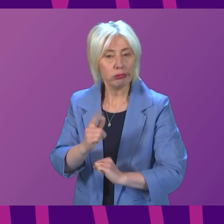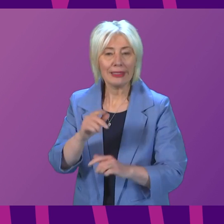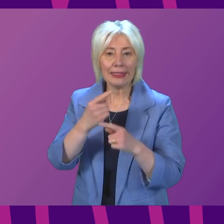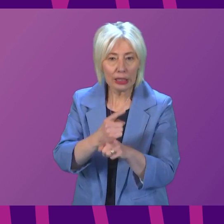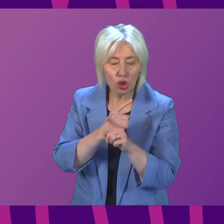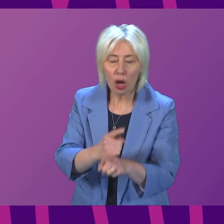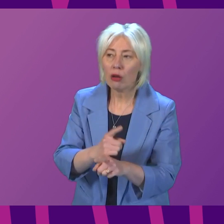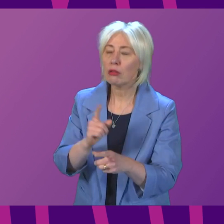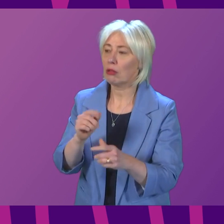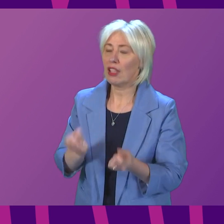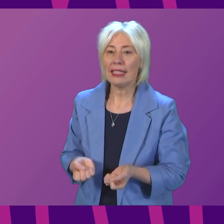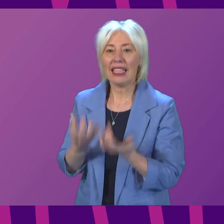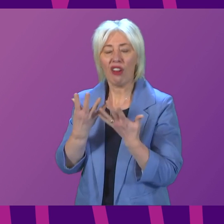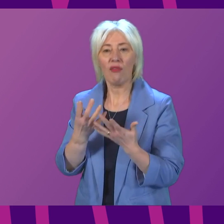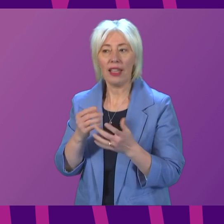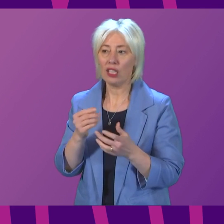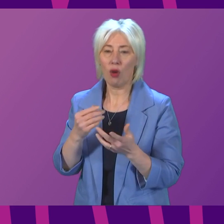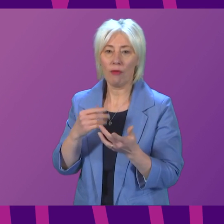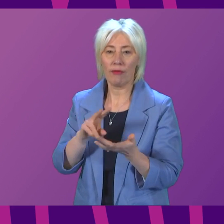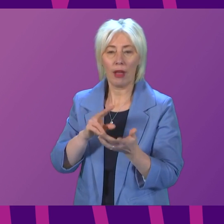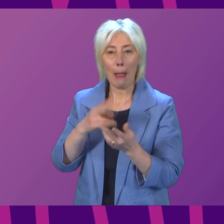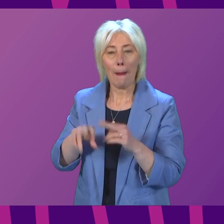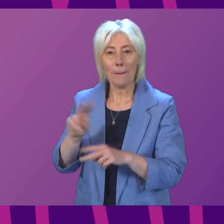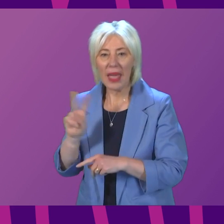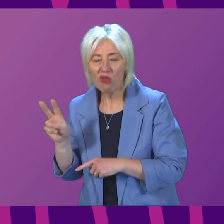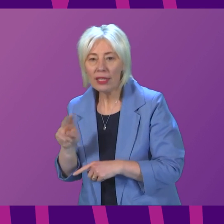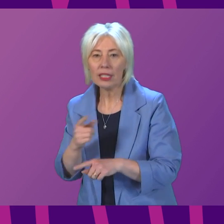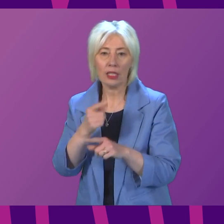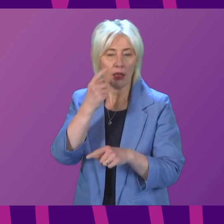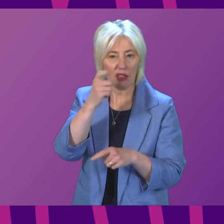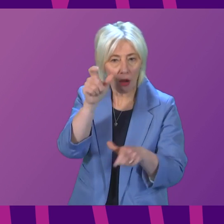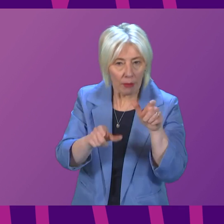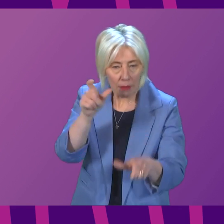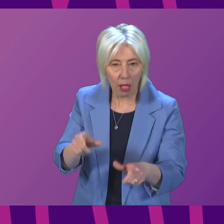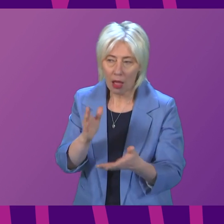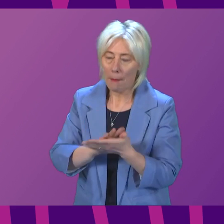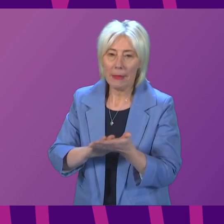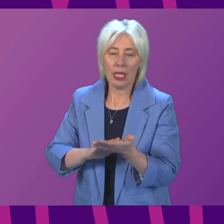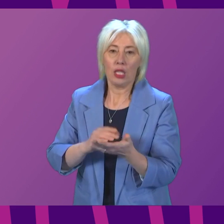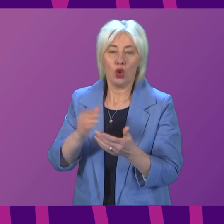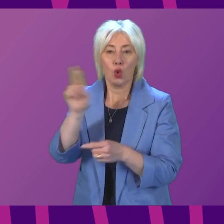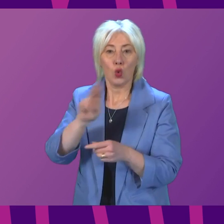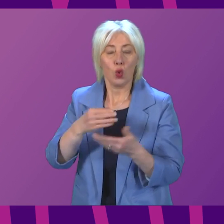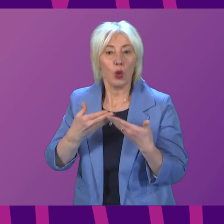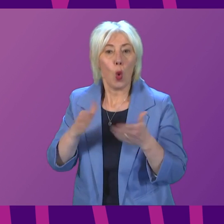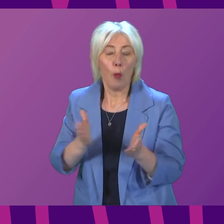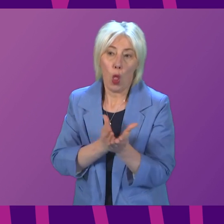Thanks to the sacrifices of young people and their parents, we have managed to keep our schools open during some of the most challenging phases of the pandemic.